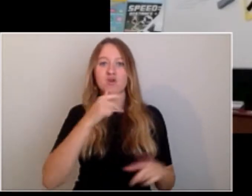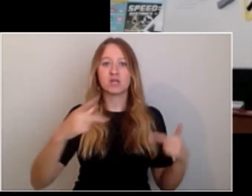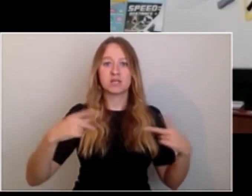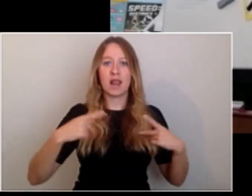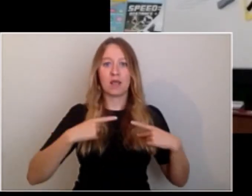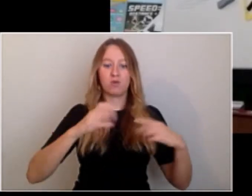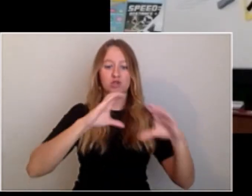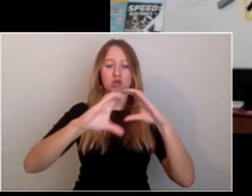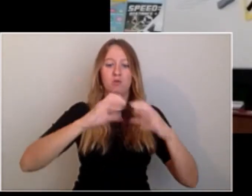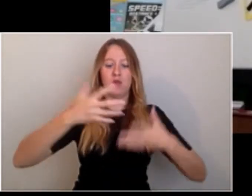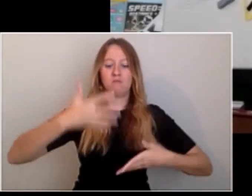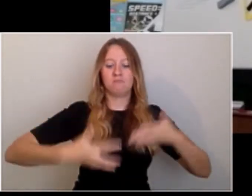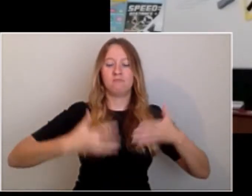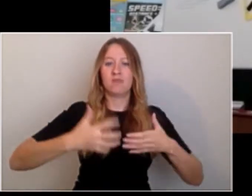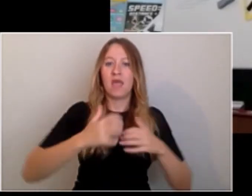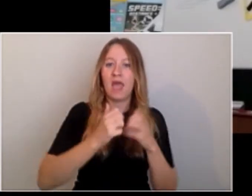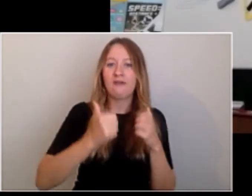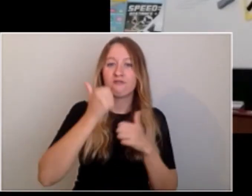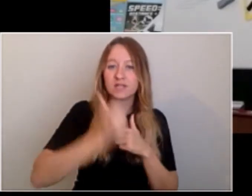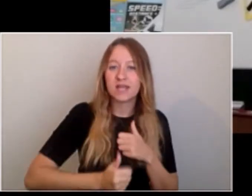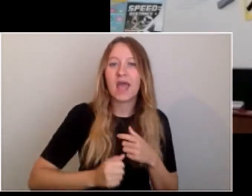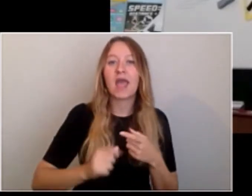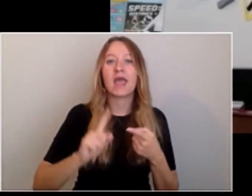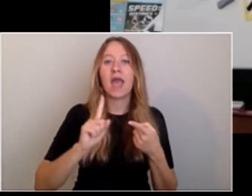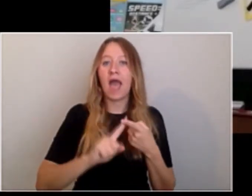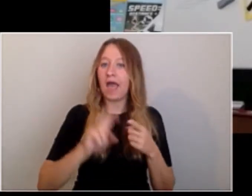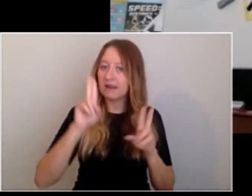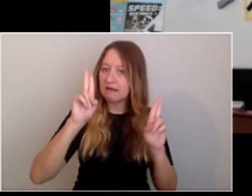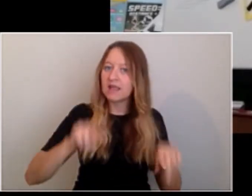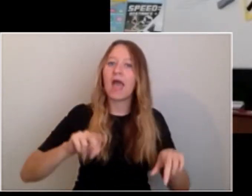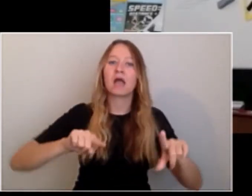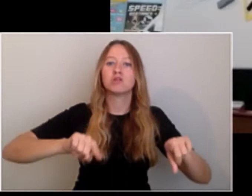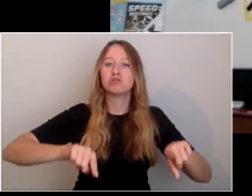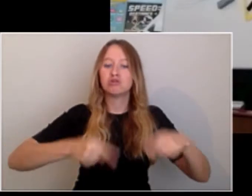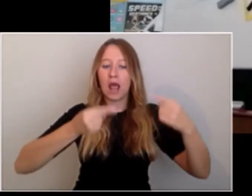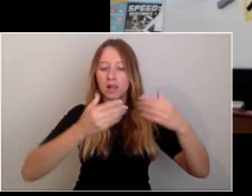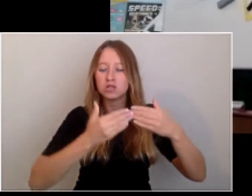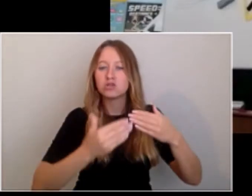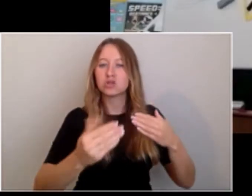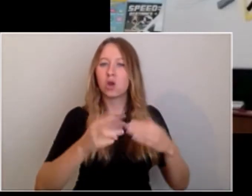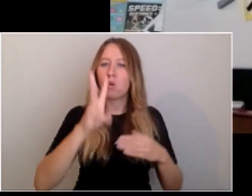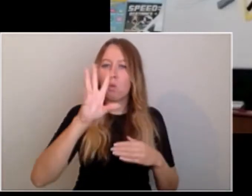communication every day, and it can be a challenge because there